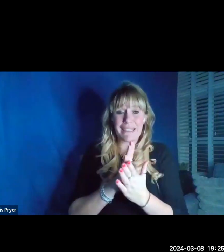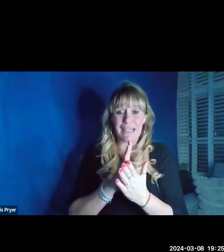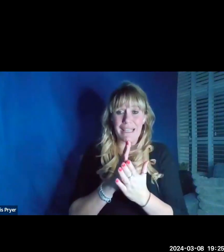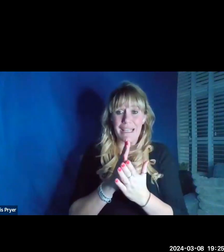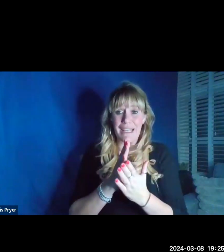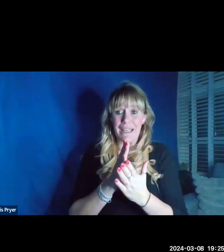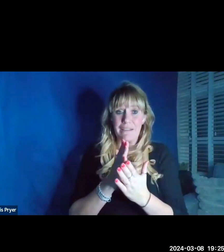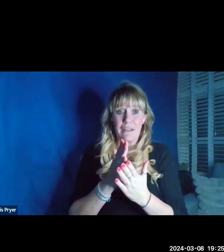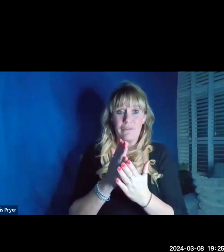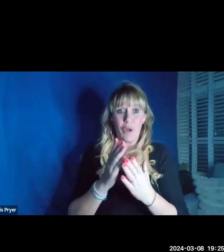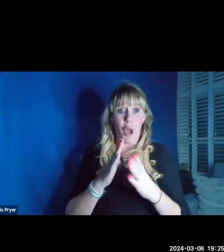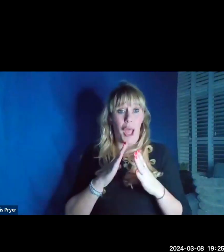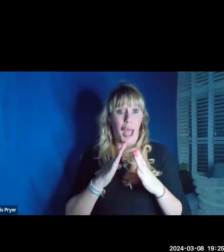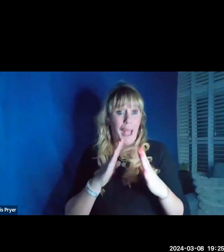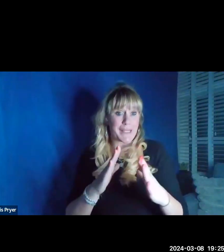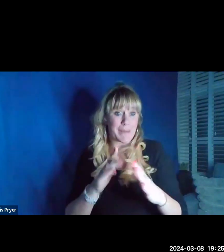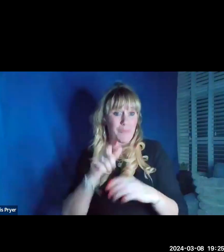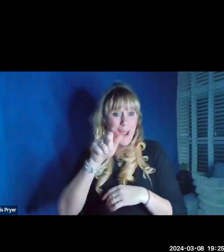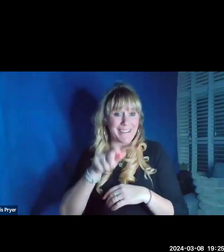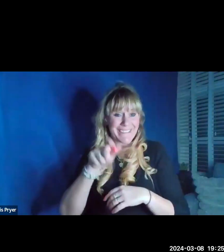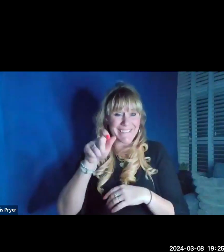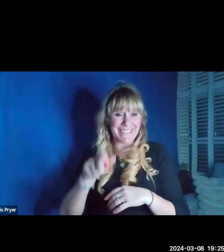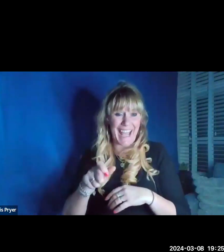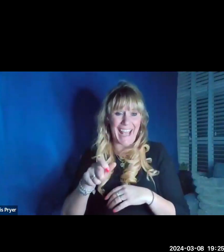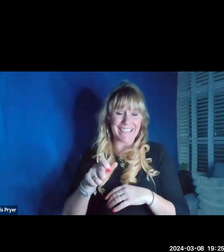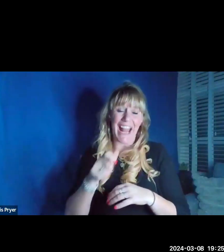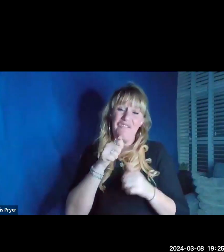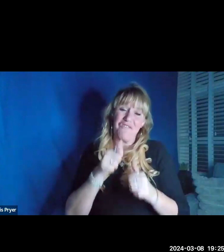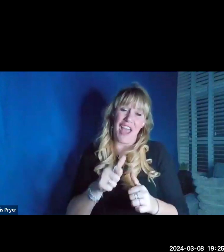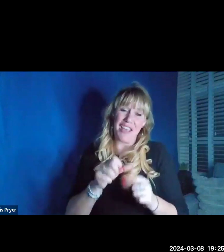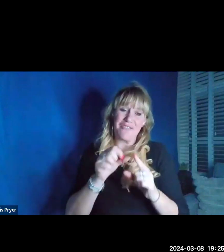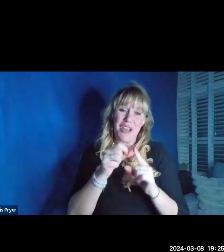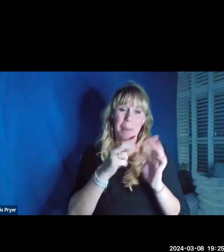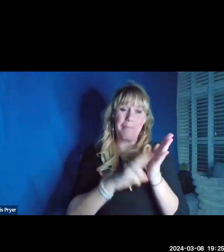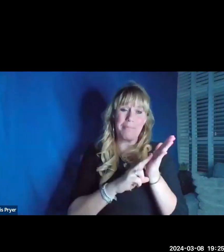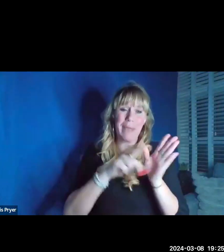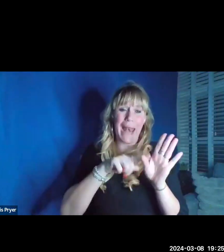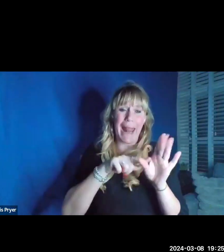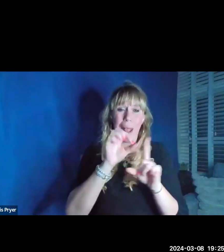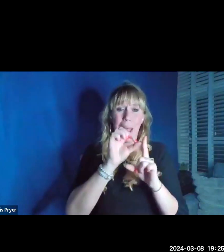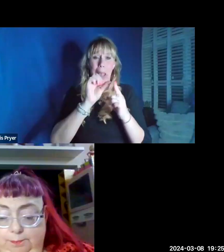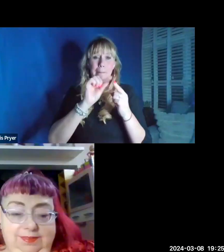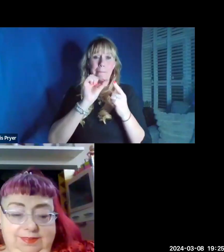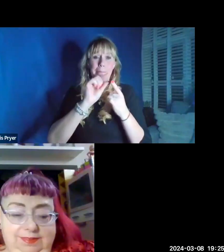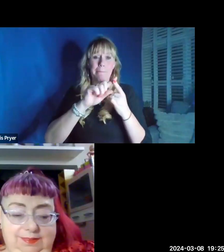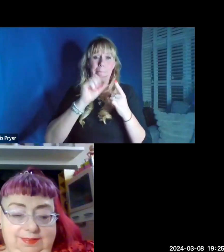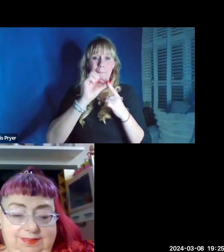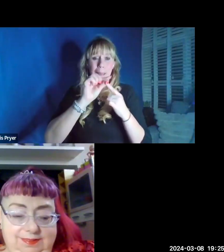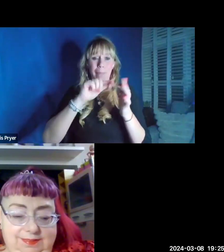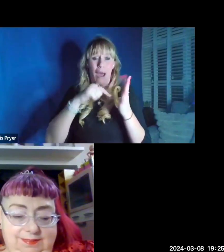And another returning favourite, Penny Pepper.